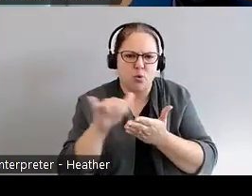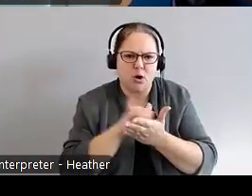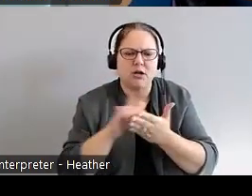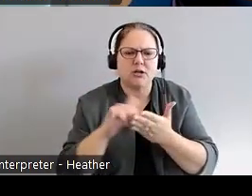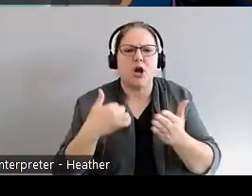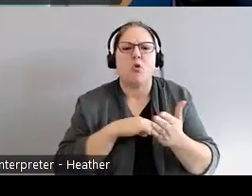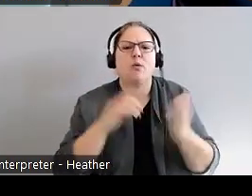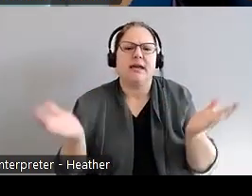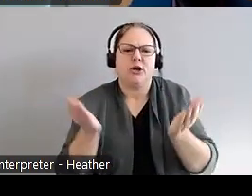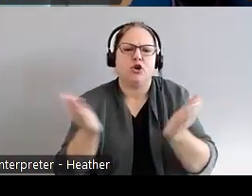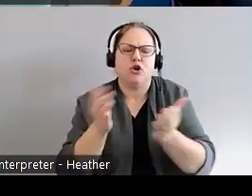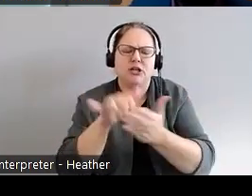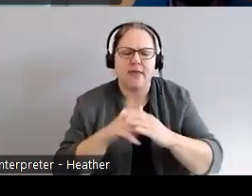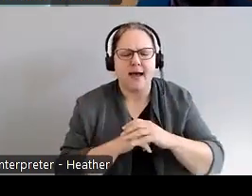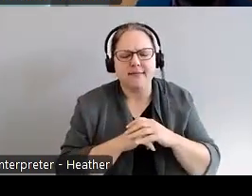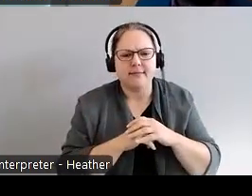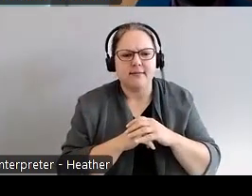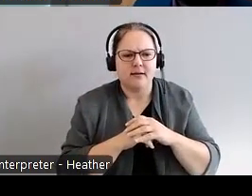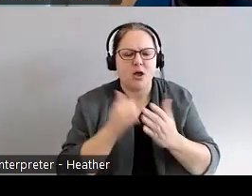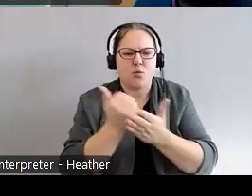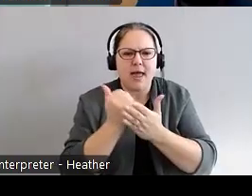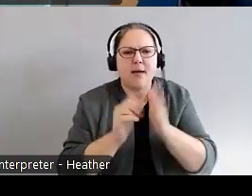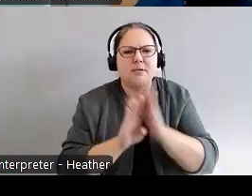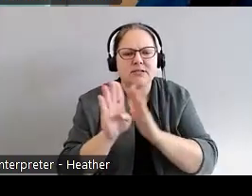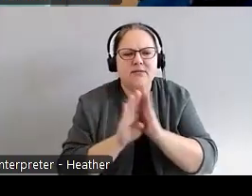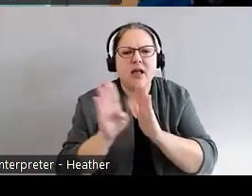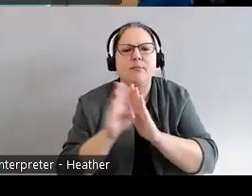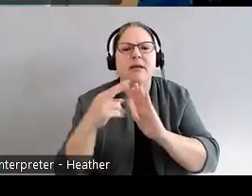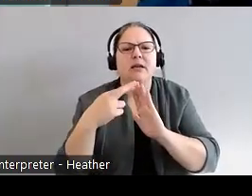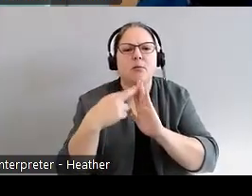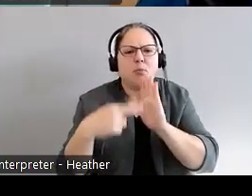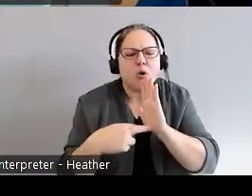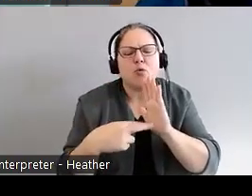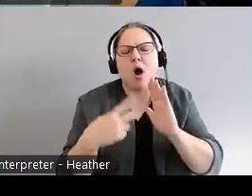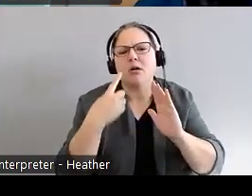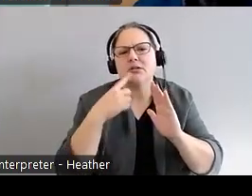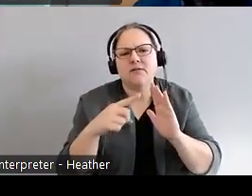fostering that. Um and we help with developing protocols for managing or tracking early warning